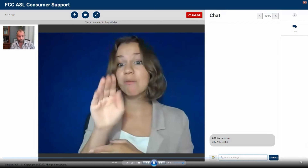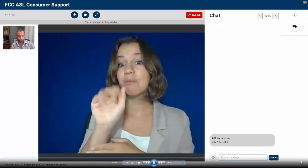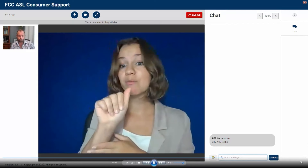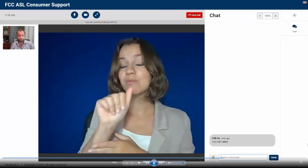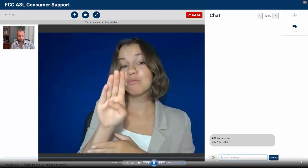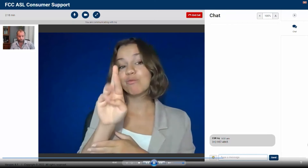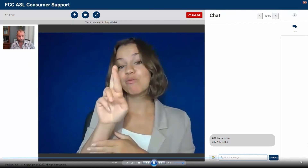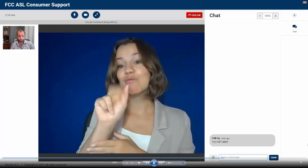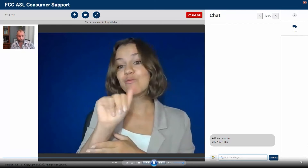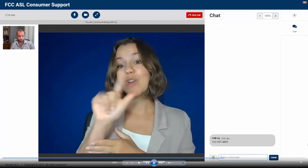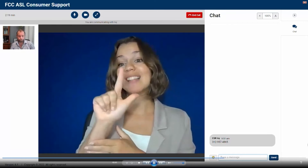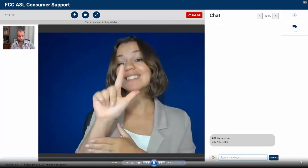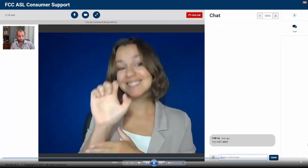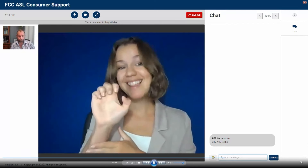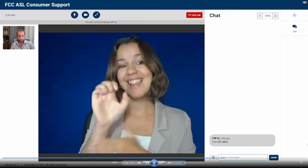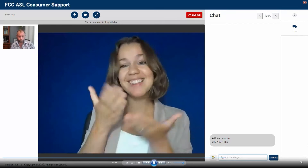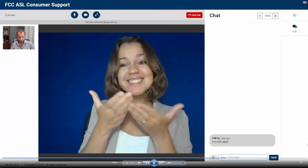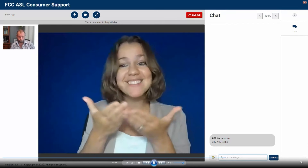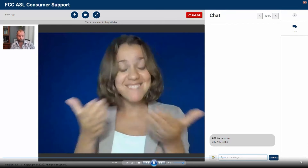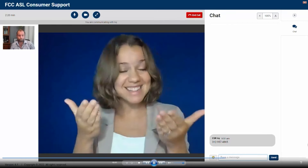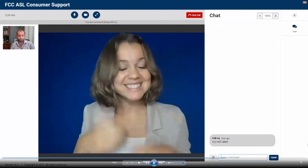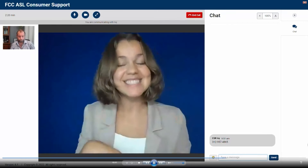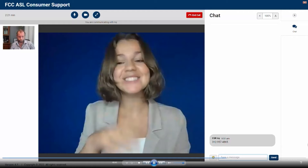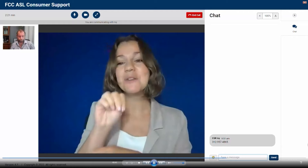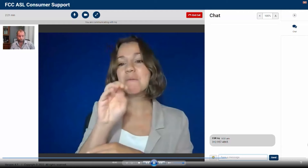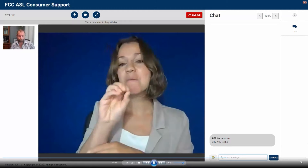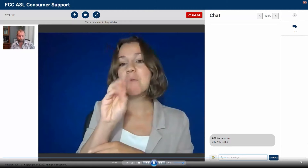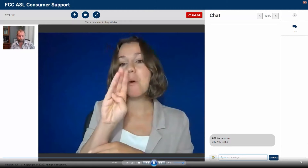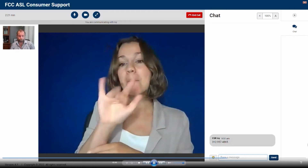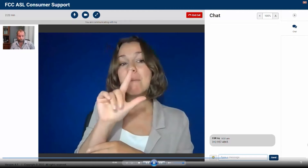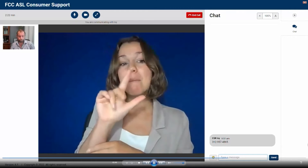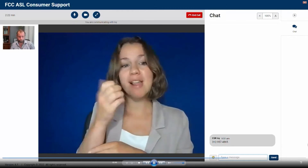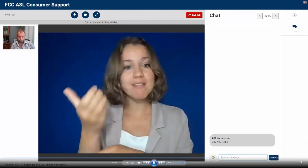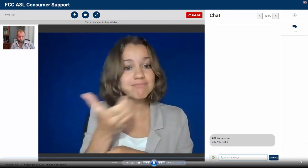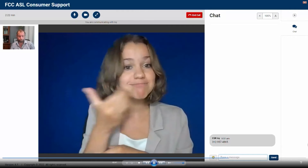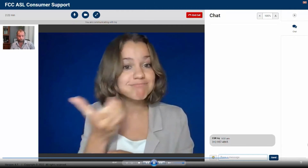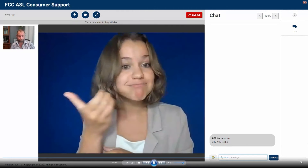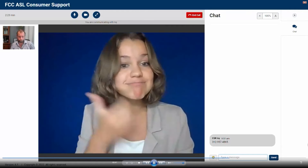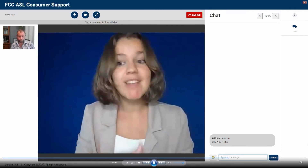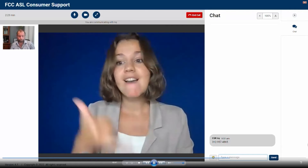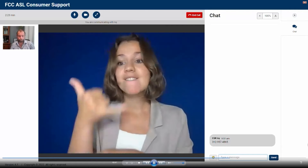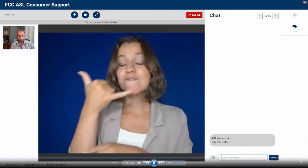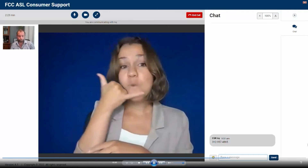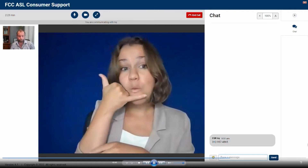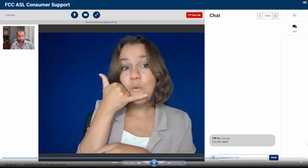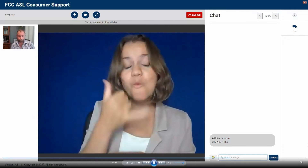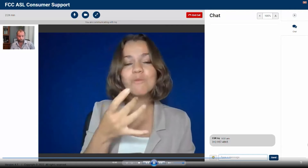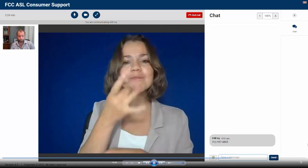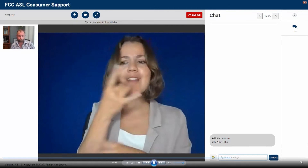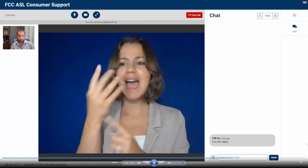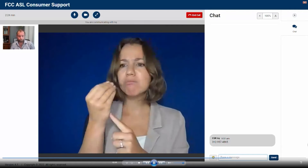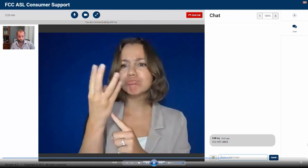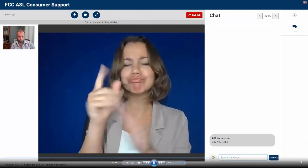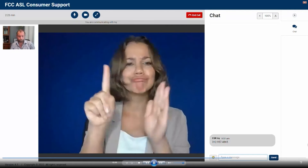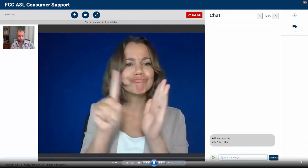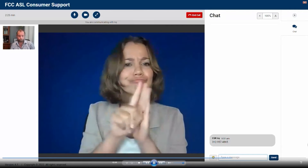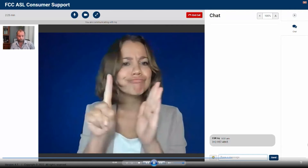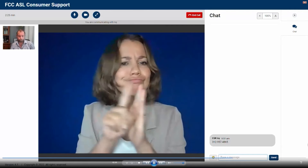A VIRD OF DISTANCE COMMUNICATION EQUIPMENT -- A VARIETY OF DISTANCE COMMUNICATION EQUIPMENT MAY BE AVAILABLE DEPENDING ON A PERSON'S SPECIFIC NEEDS.